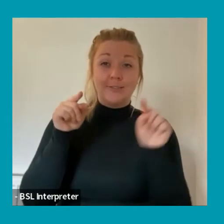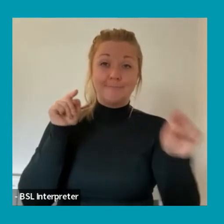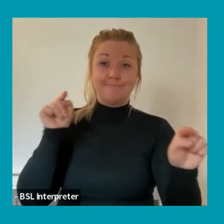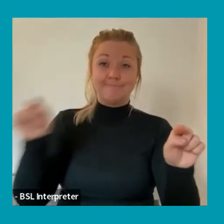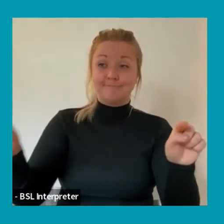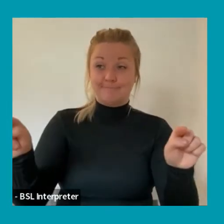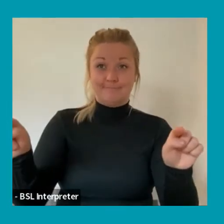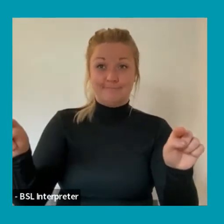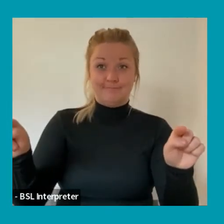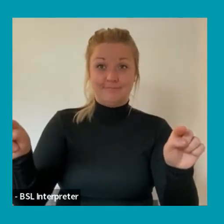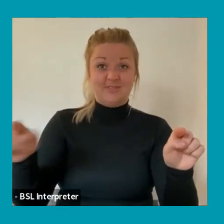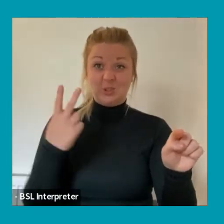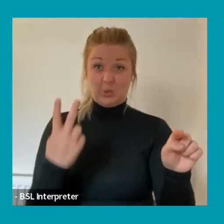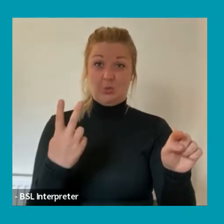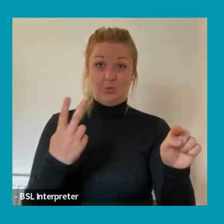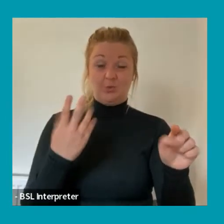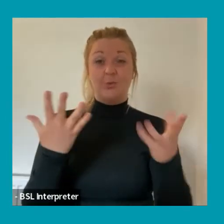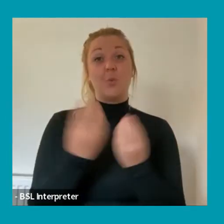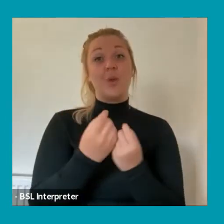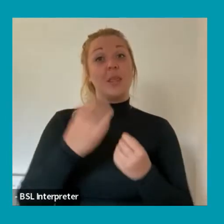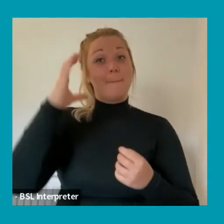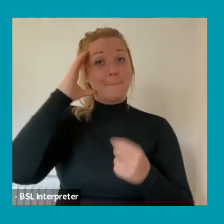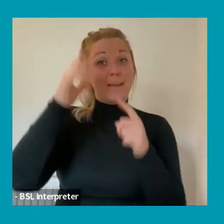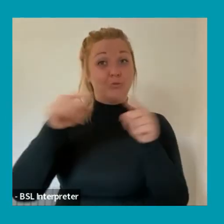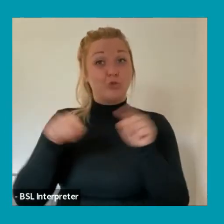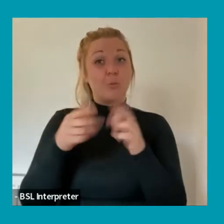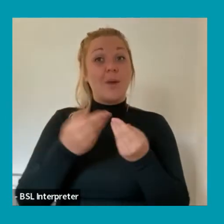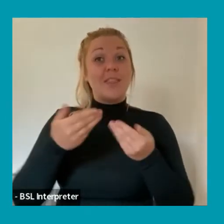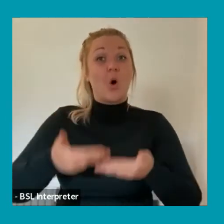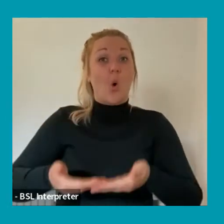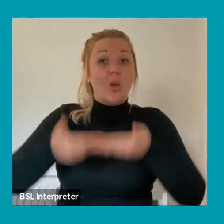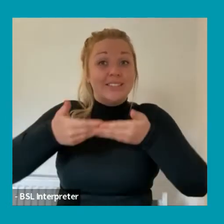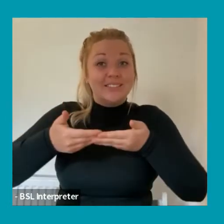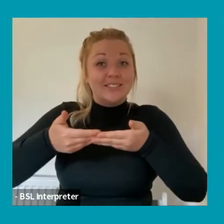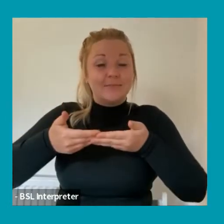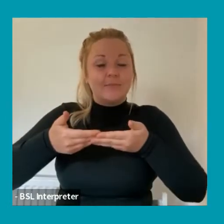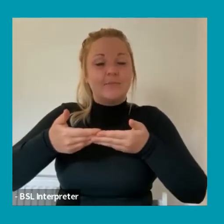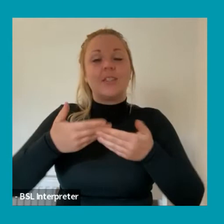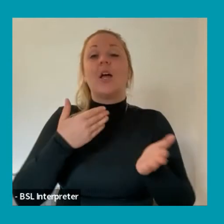Which was pretty shocking in itself. But anyway, we booked this whole thing.